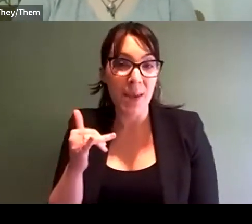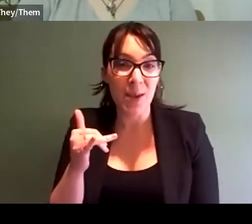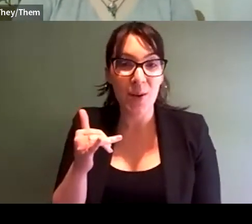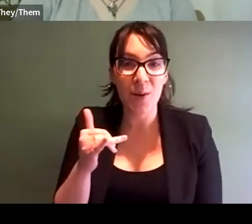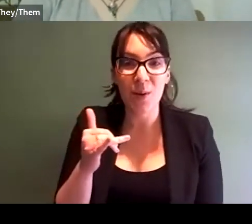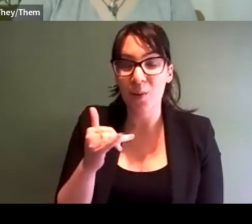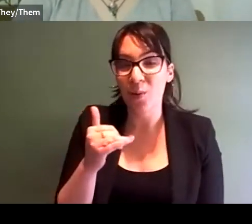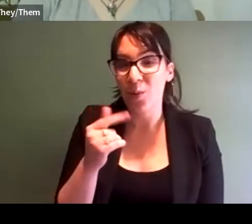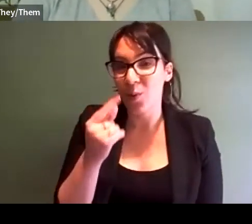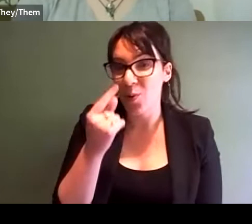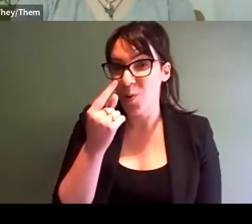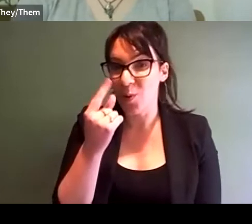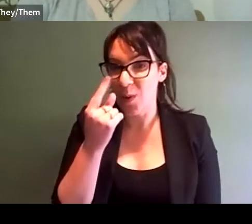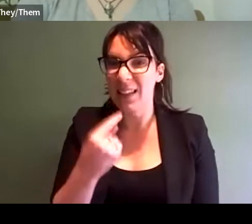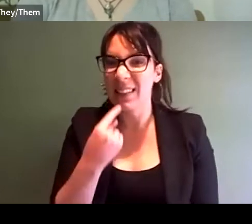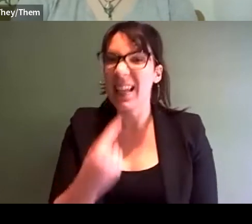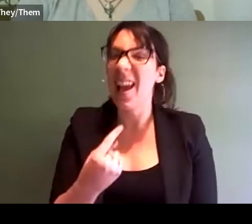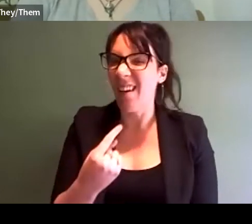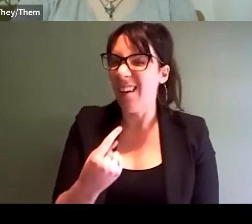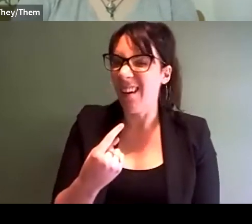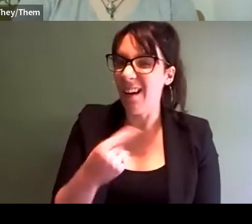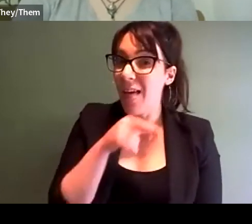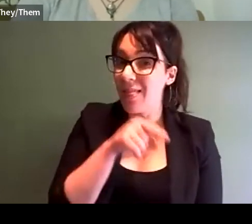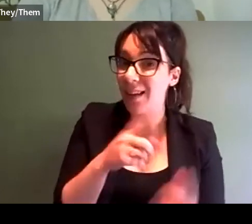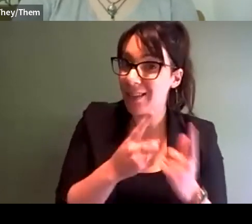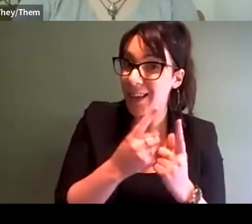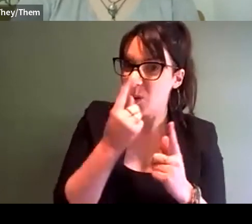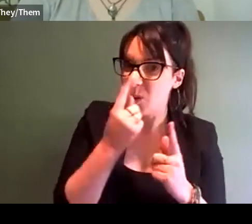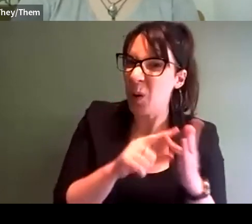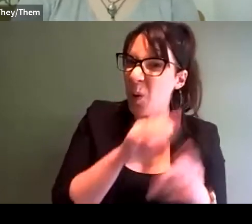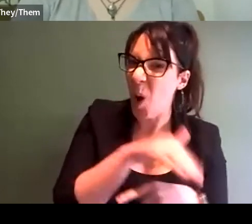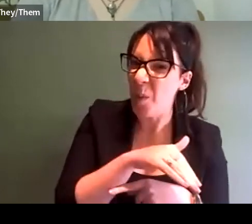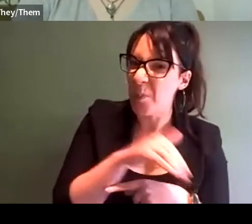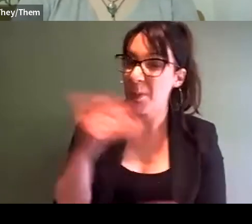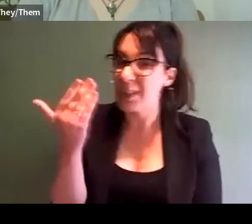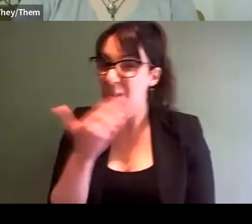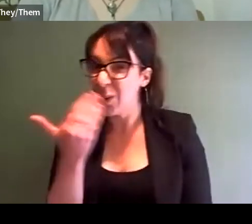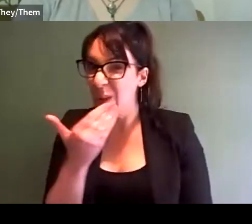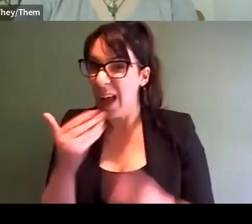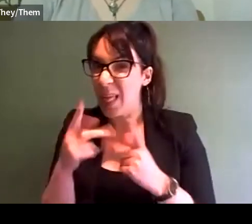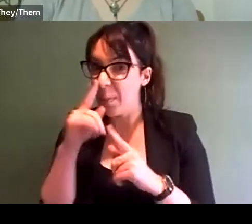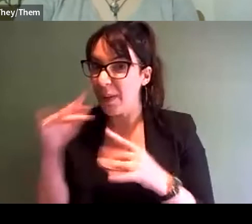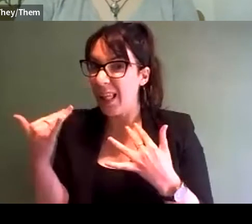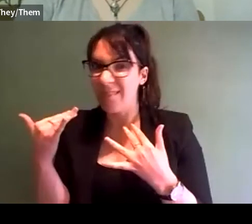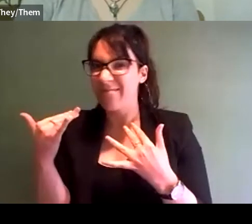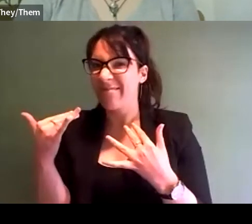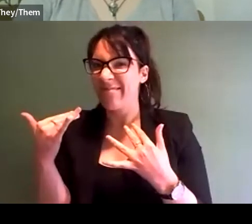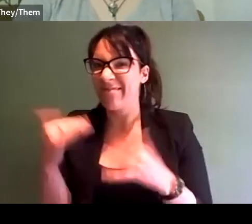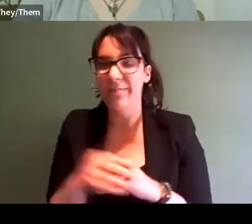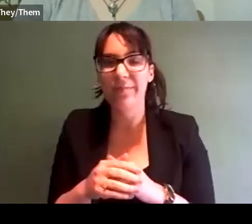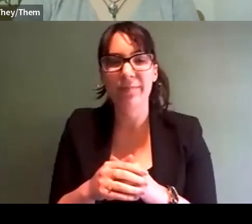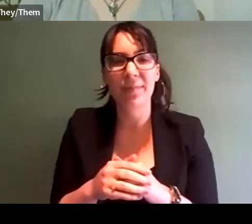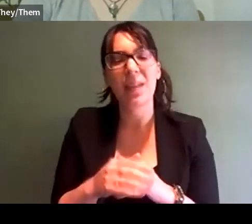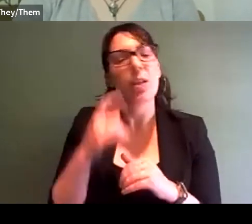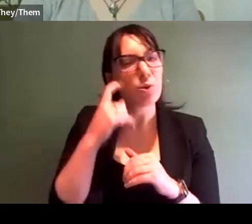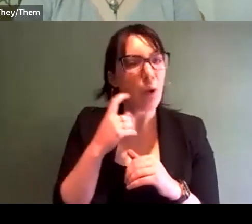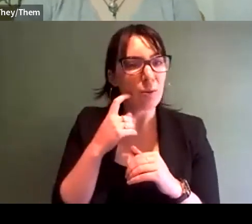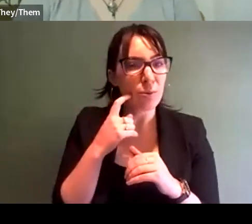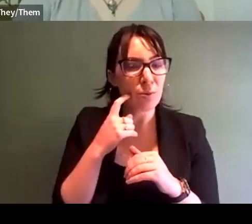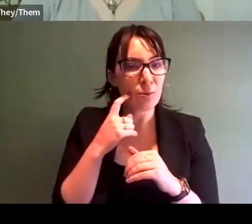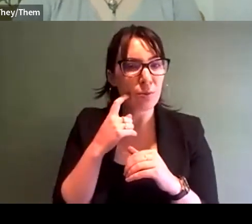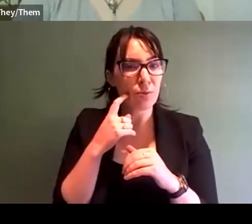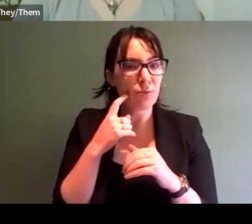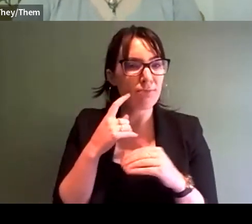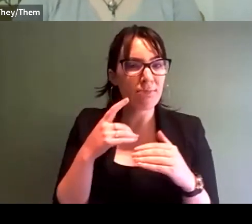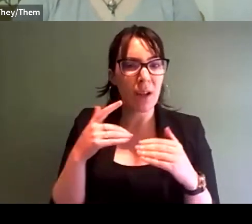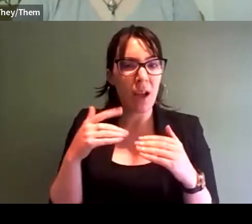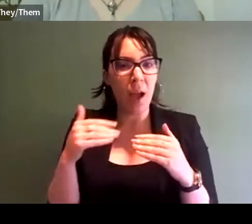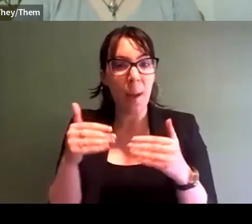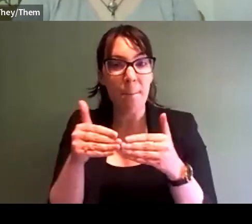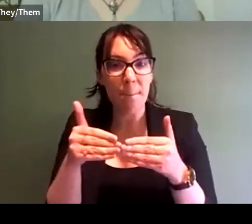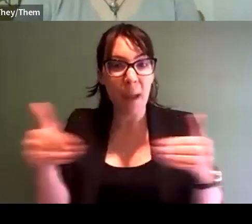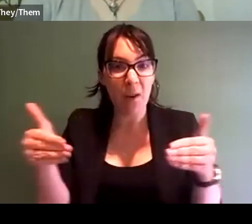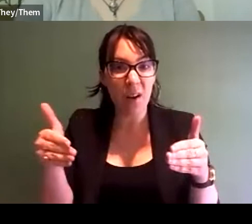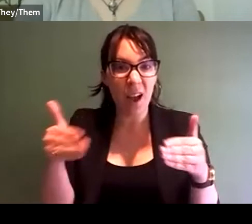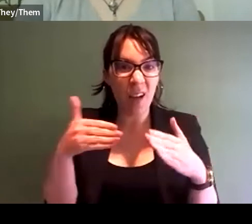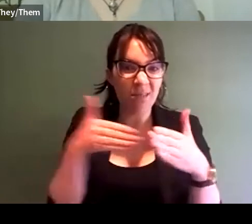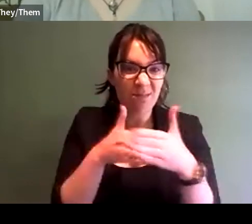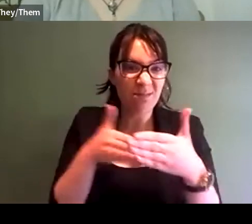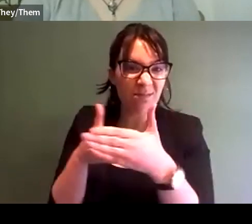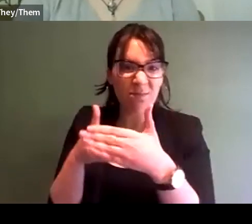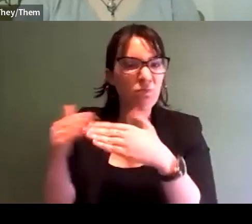This these behaviors in the homesteading but don't do it at school, you know, other people can see you try and break down those barriers and those biases.